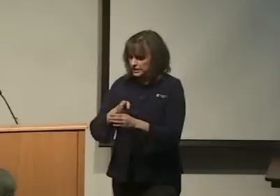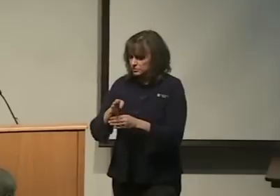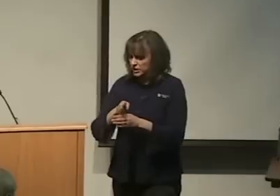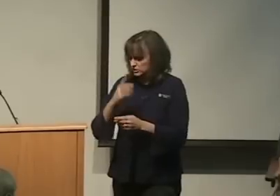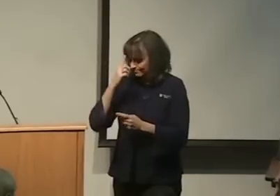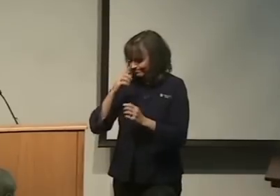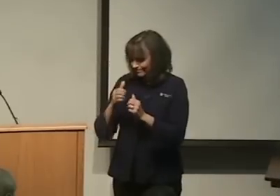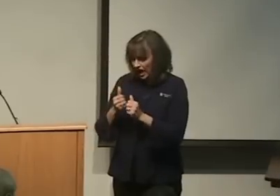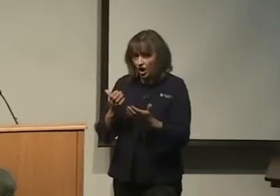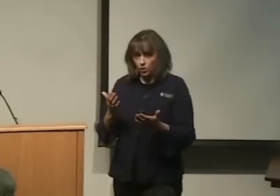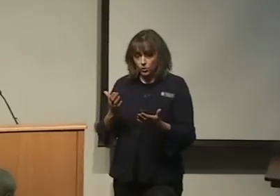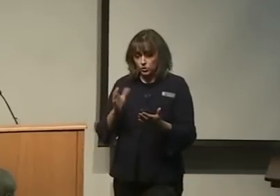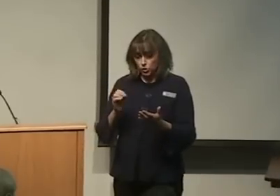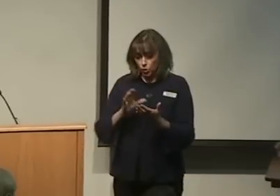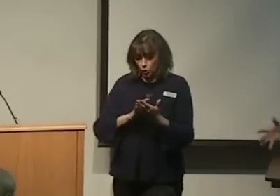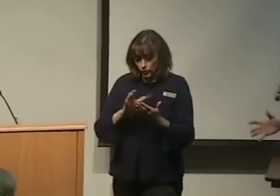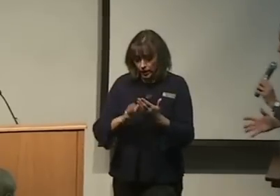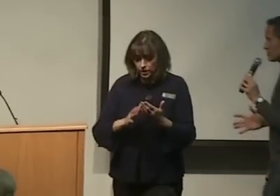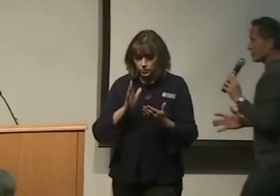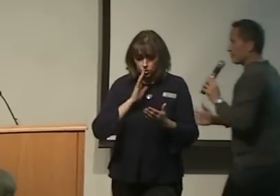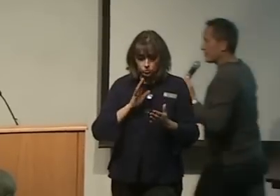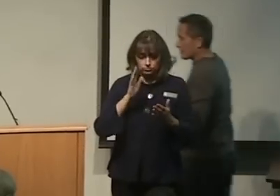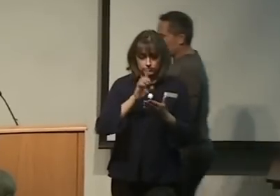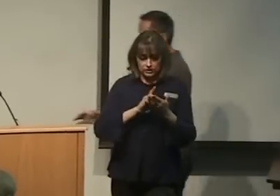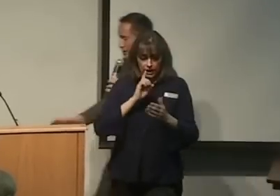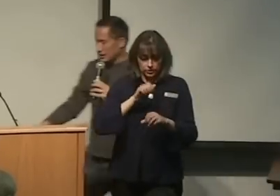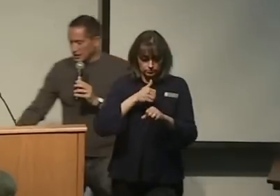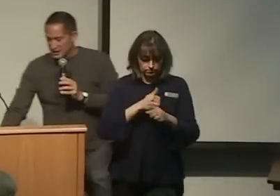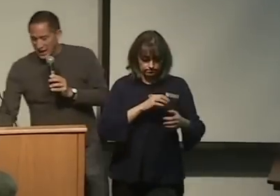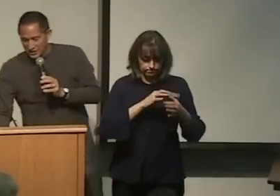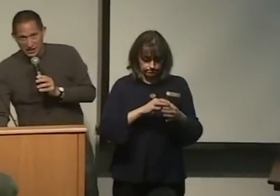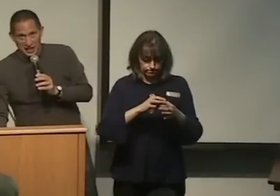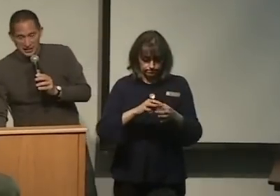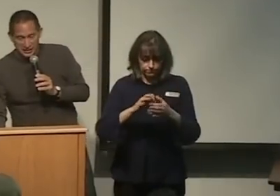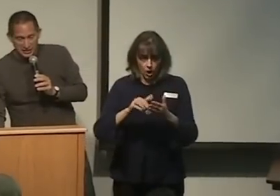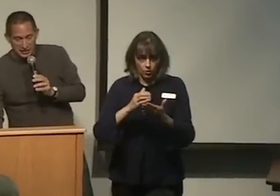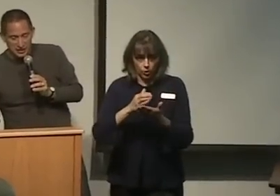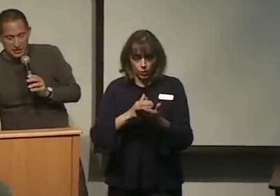that happen over four years. But it's not just content, because content was for the old days.